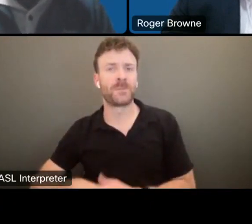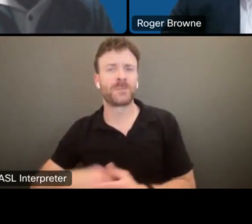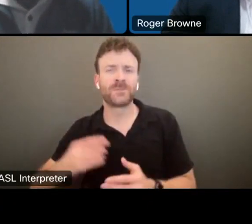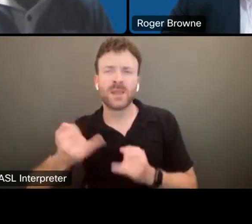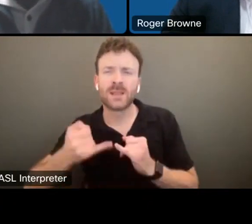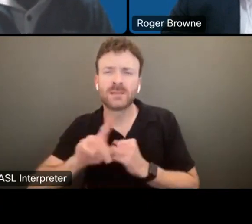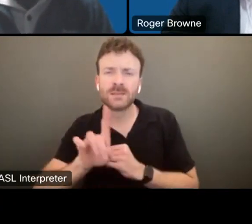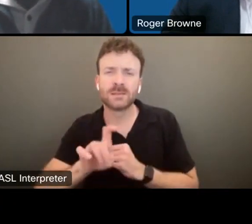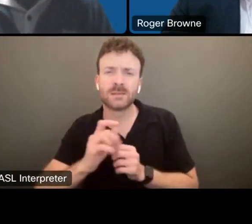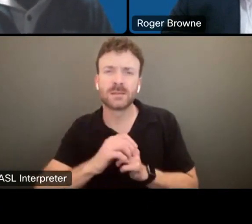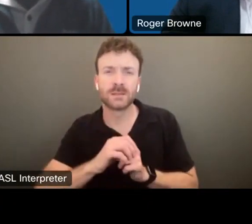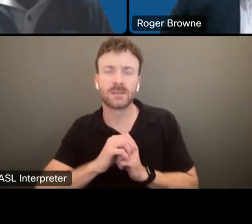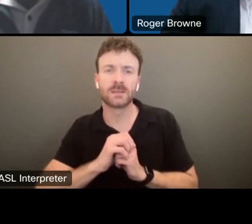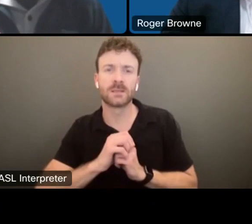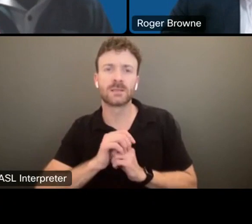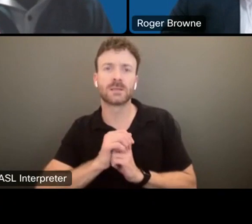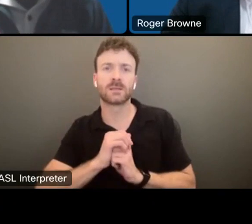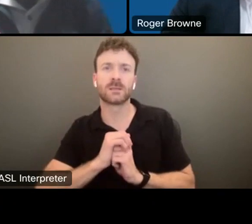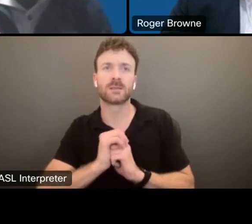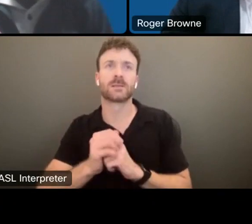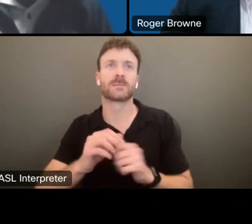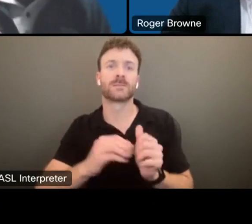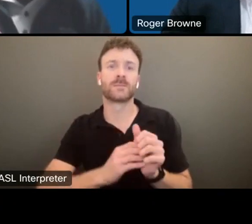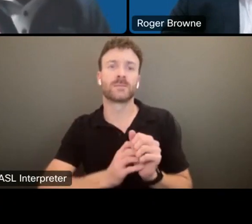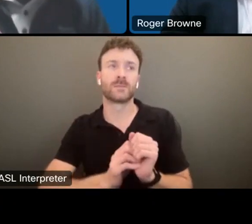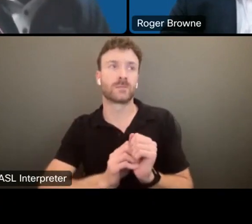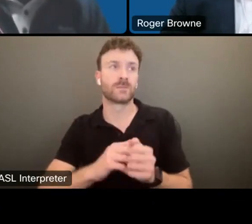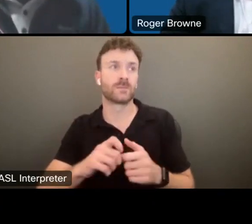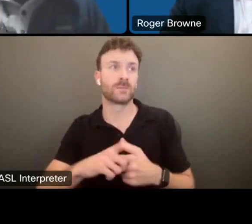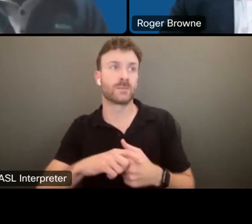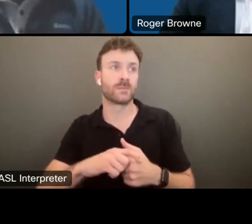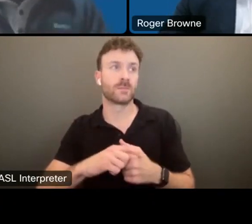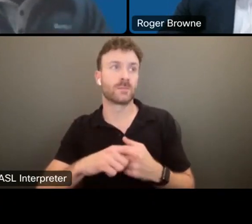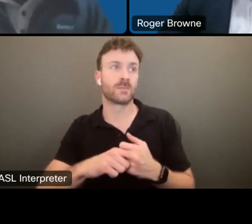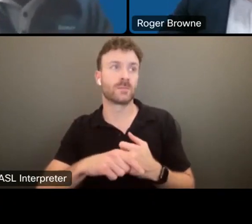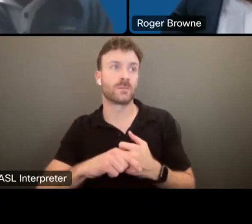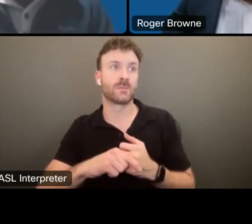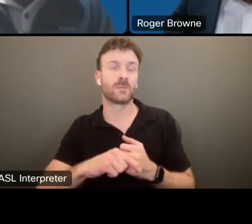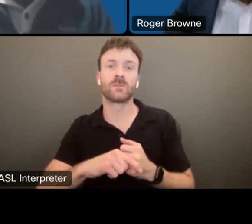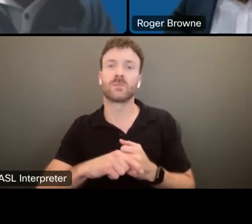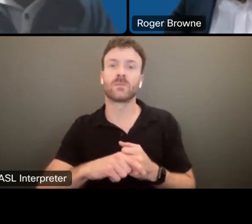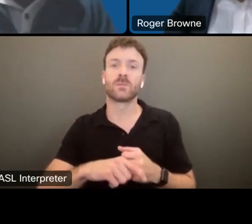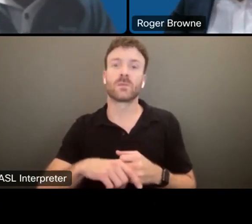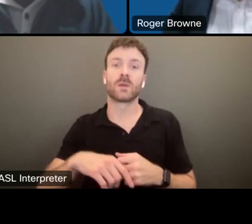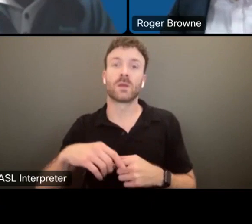Last question was if you can talk to the construction safety plan,